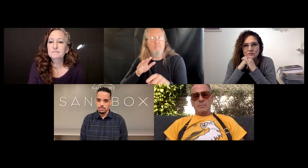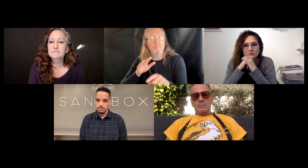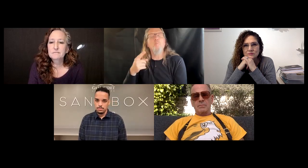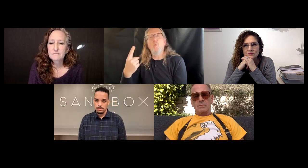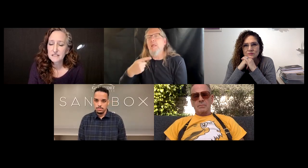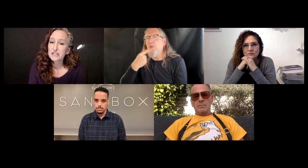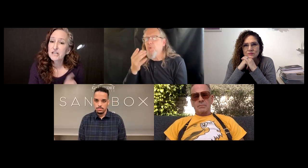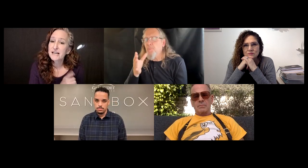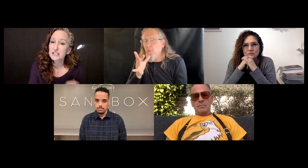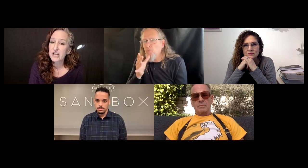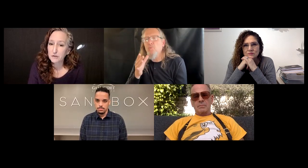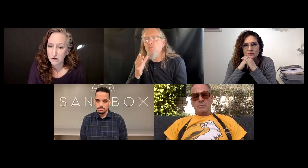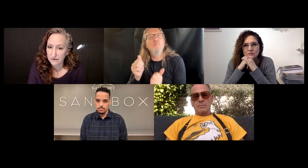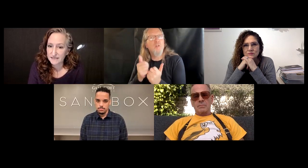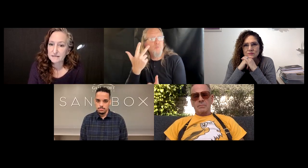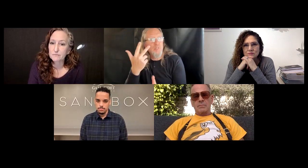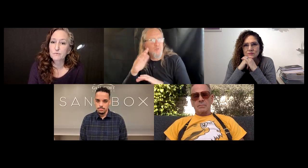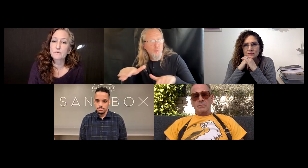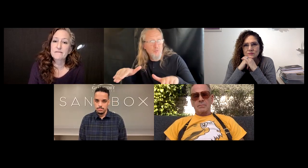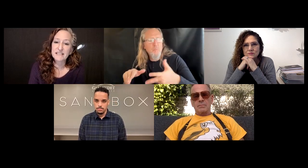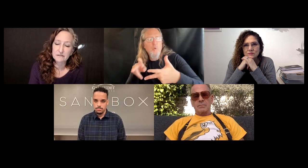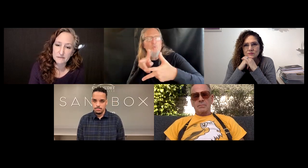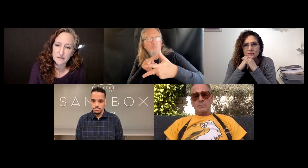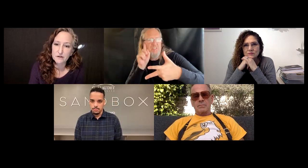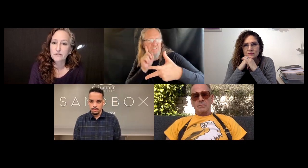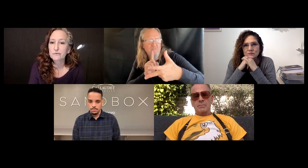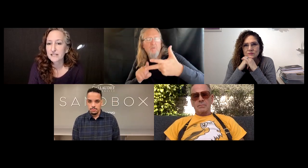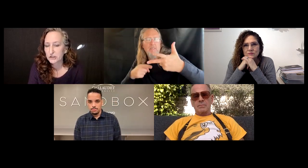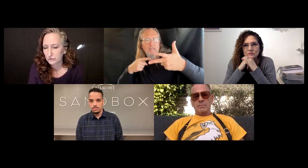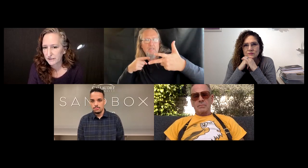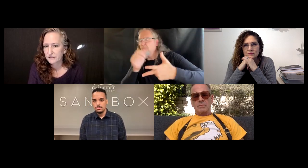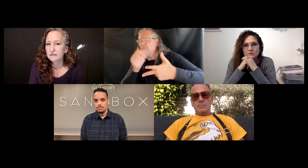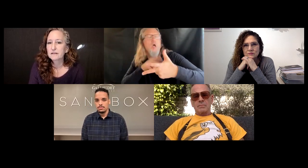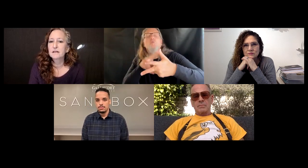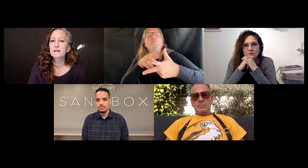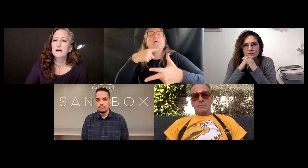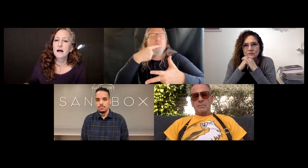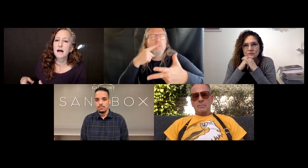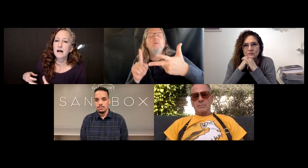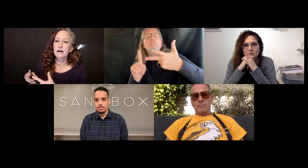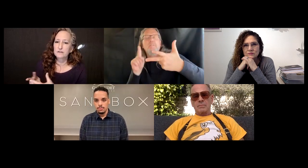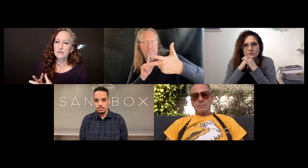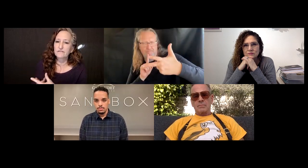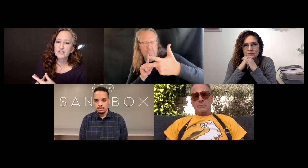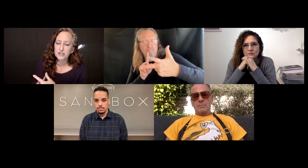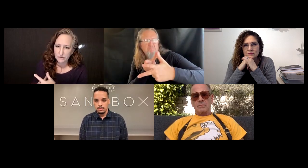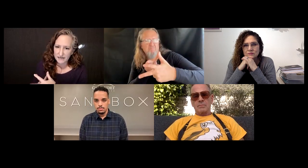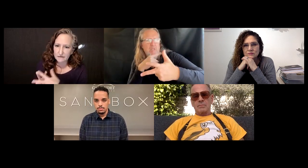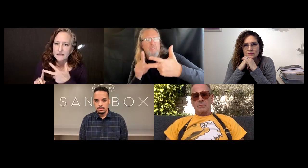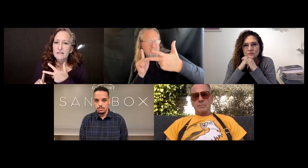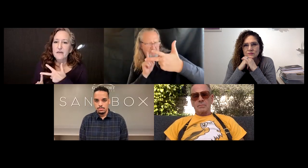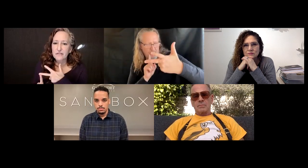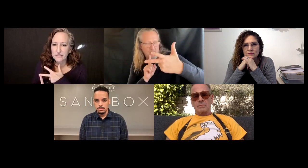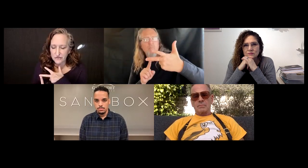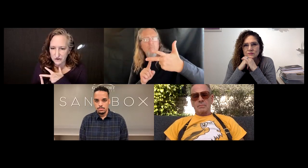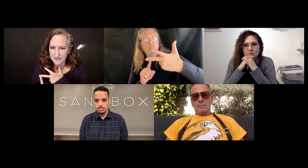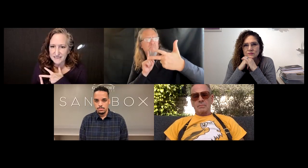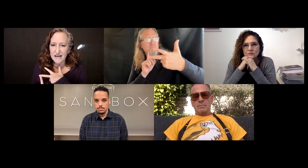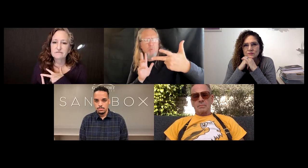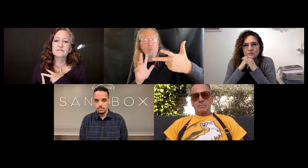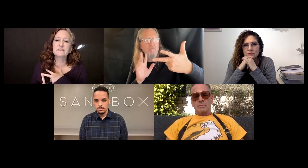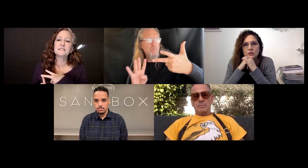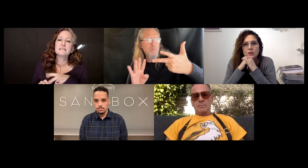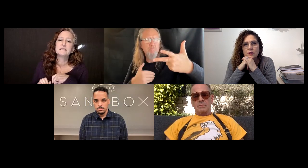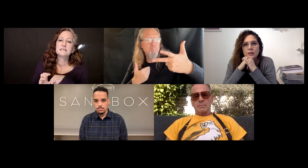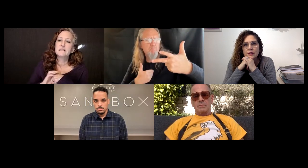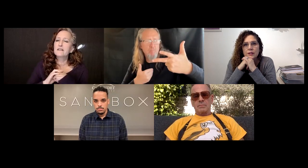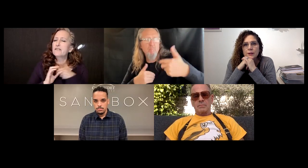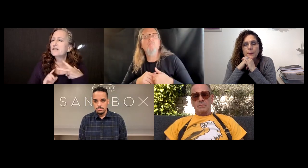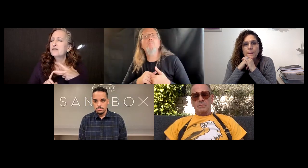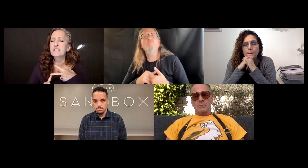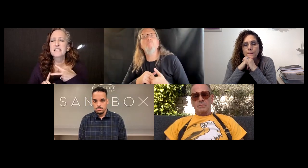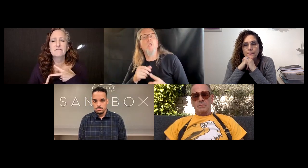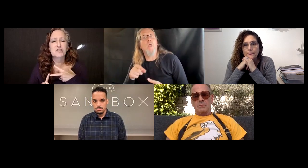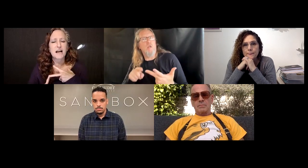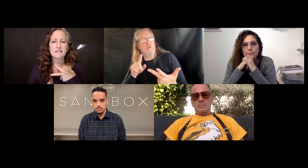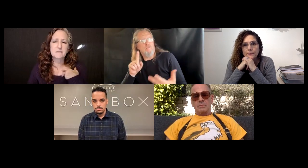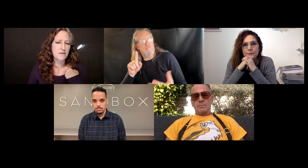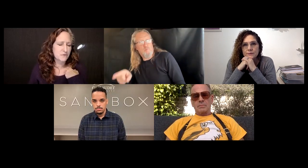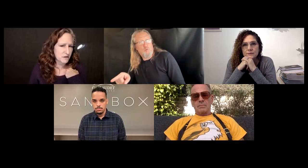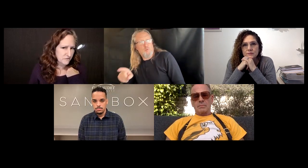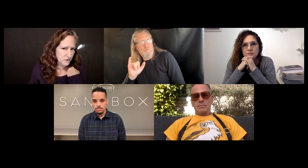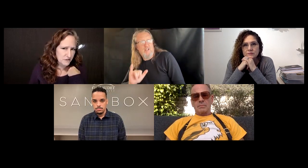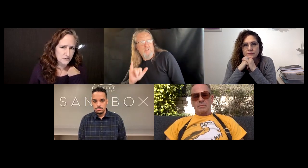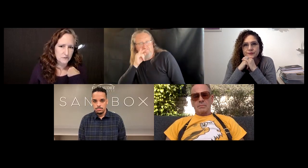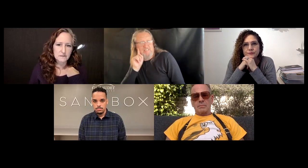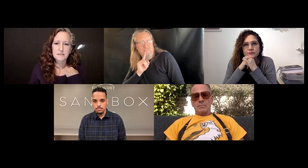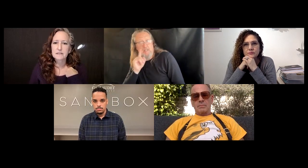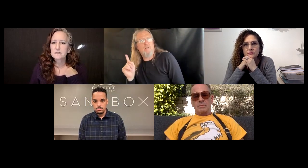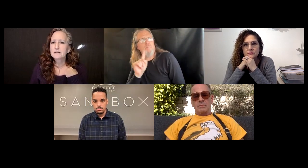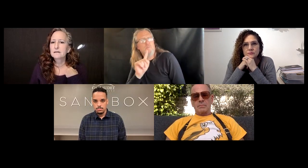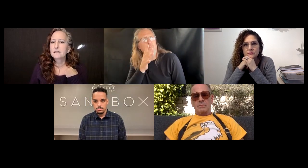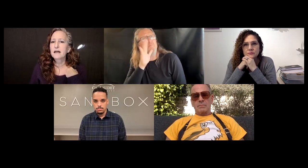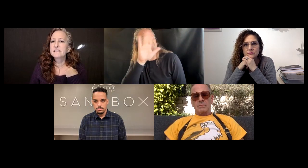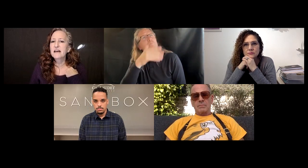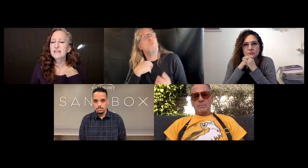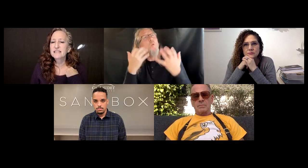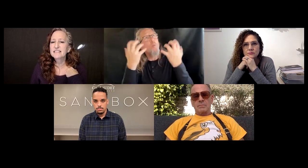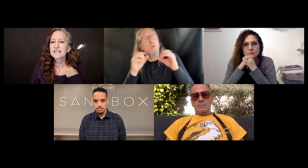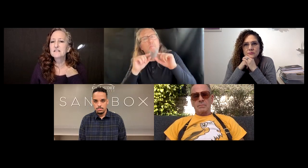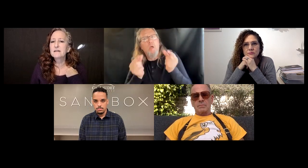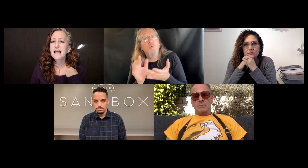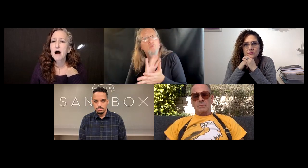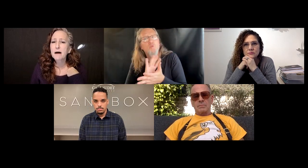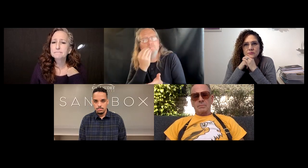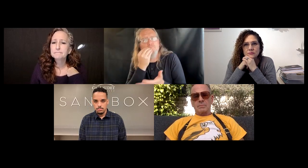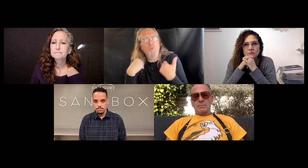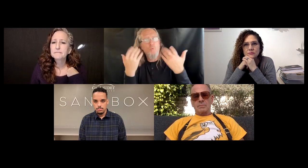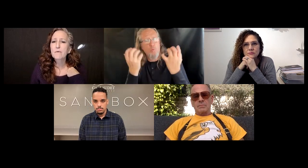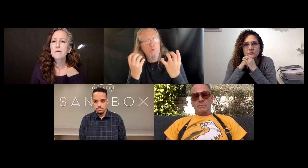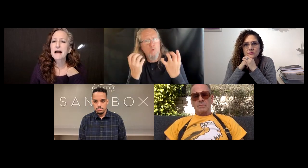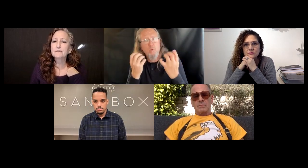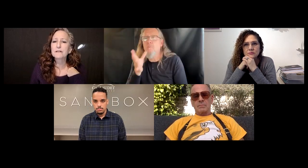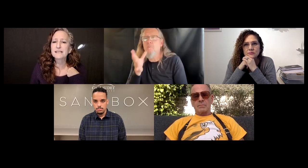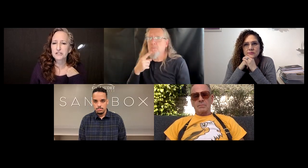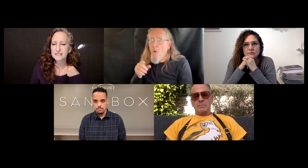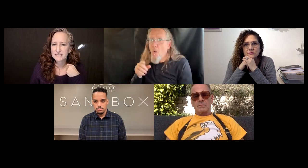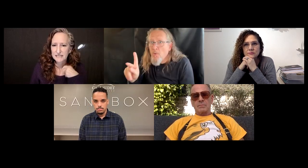We have a hearing mother with 3 children. The first 2 are hearing, the the third is deaf. And the third, the deaf child, is about 3 or 4 years old. And the deaf kid said, "Hey, mom, I want macaroni and cheese to eat."